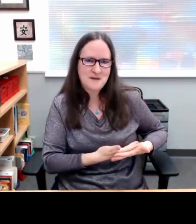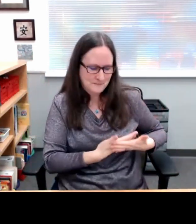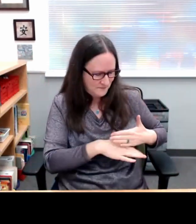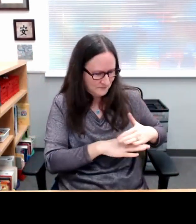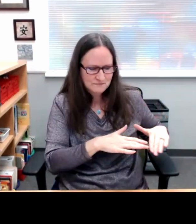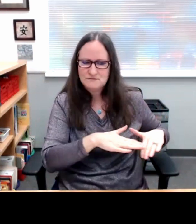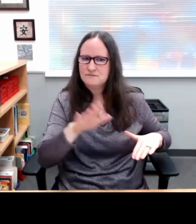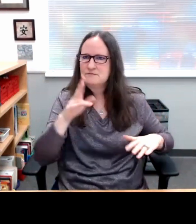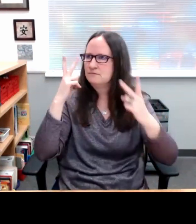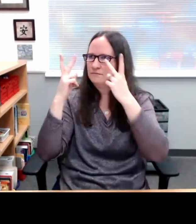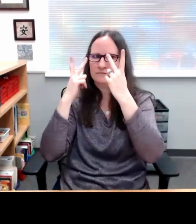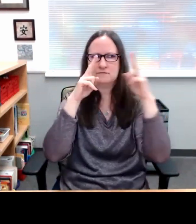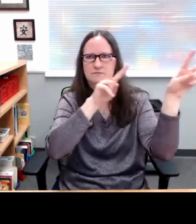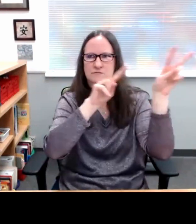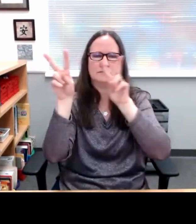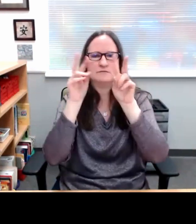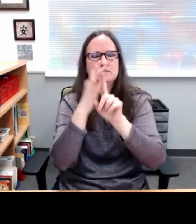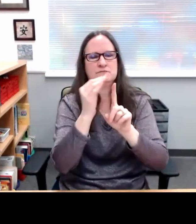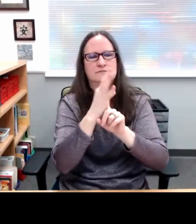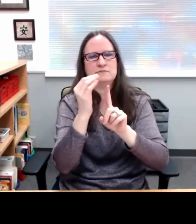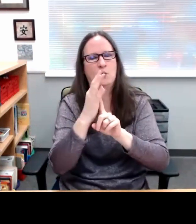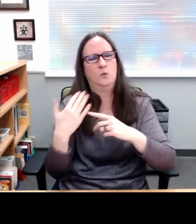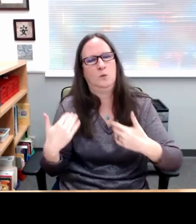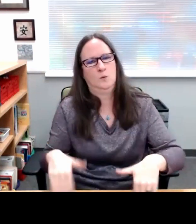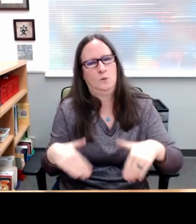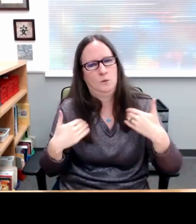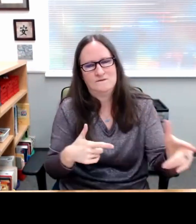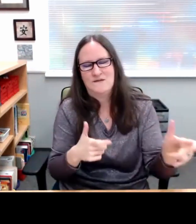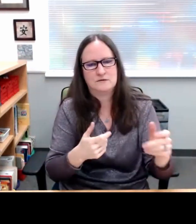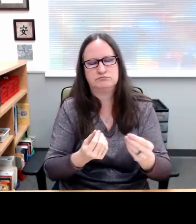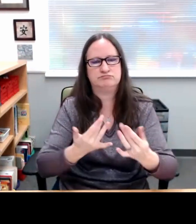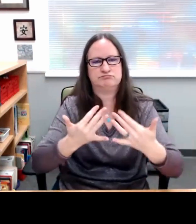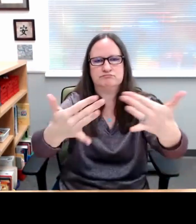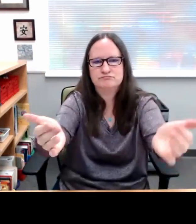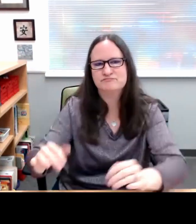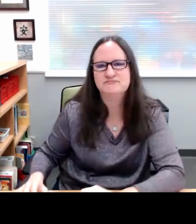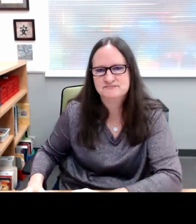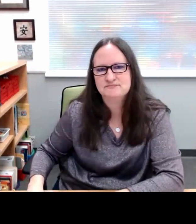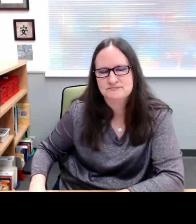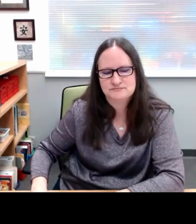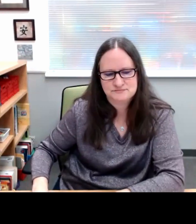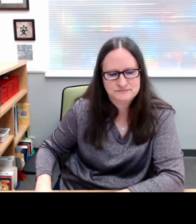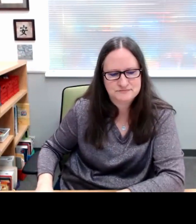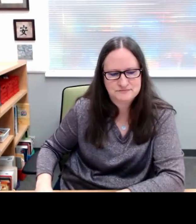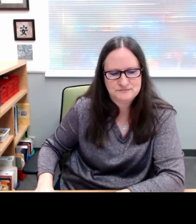And it starts at infancy to give them all these visual exposures throughout their formative years.